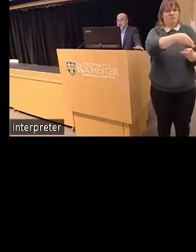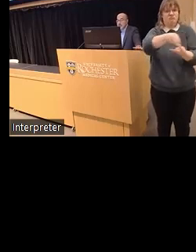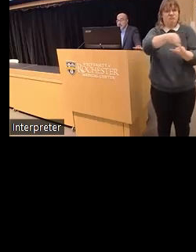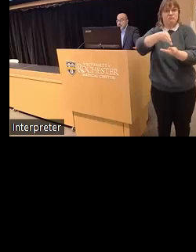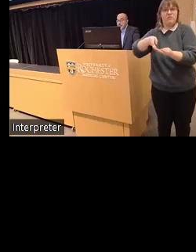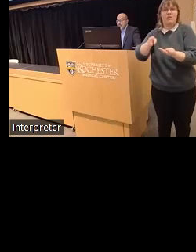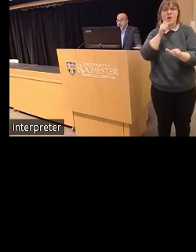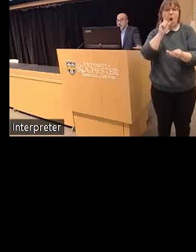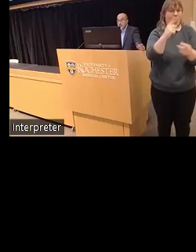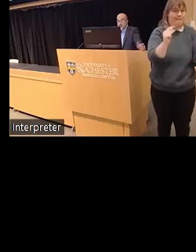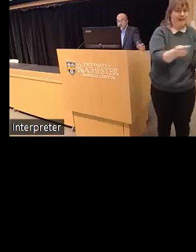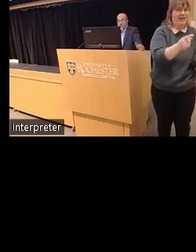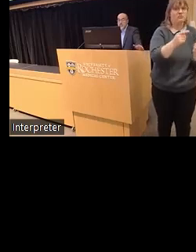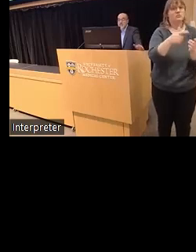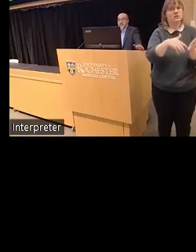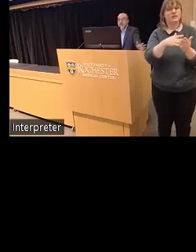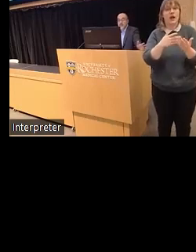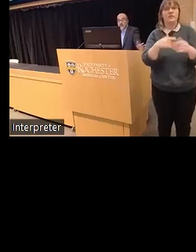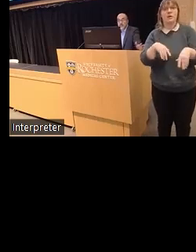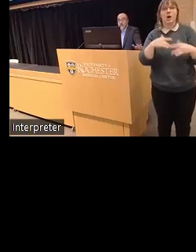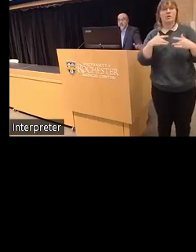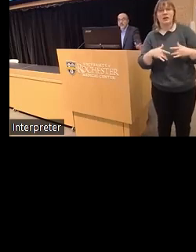pain sometimes it was an impression change sometimes was their function sometimes was